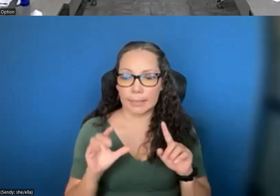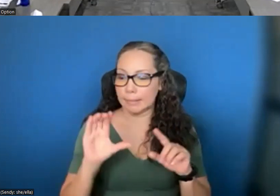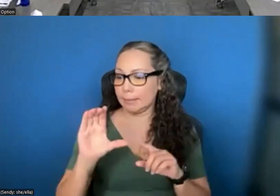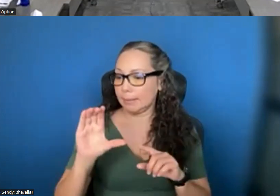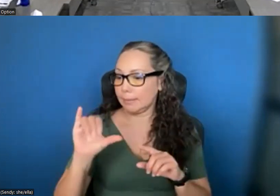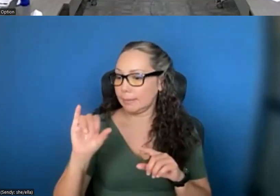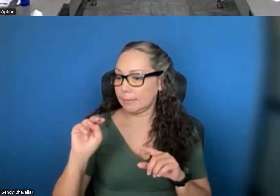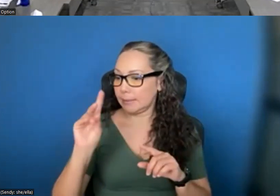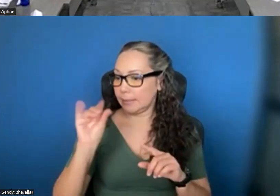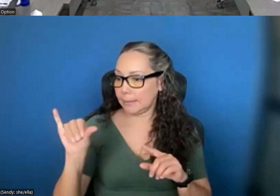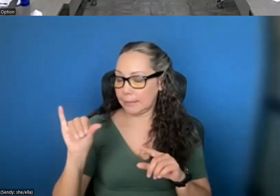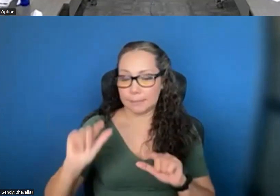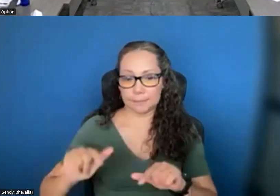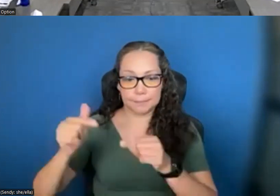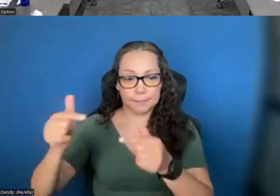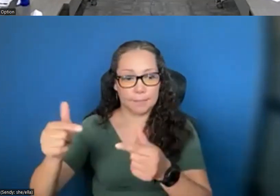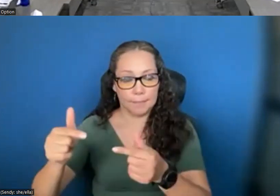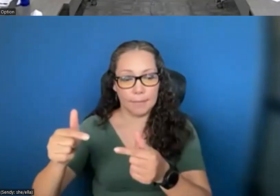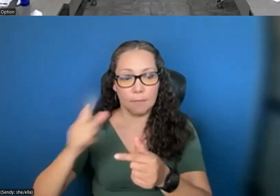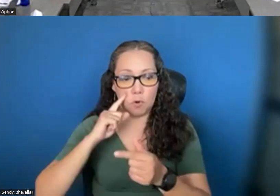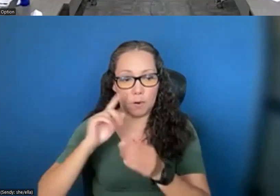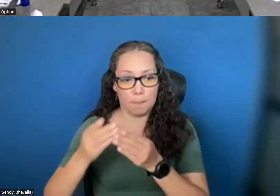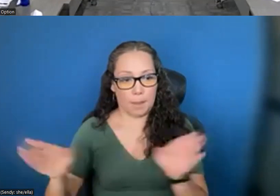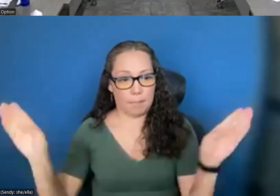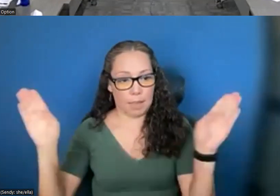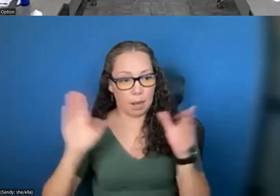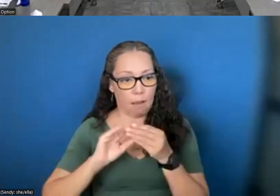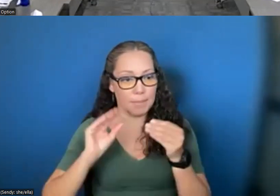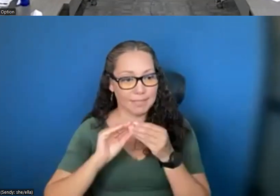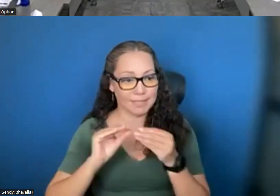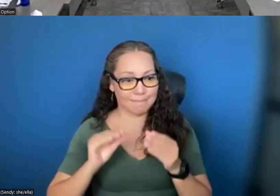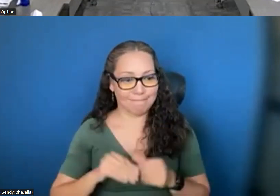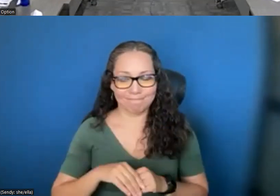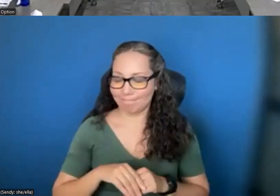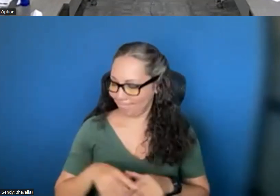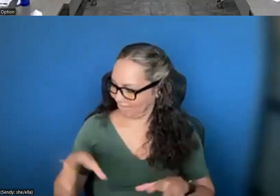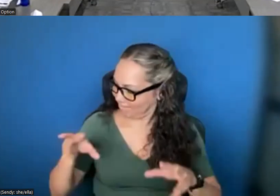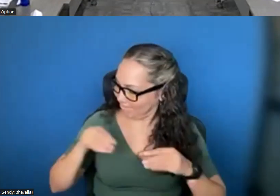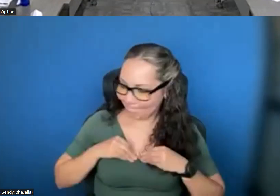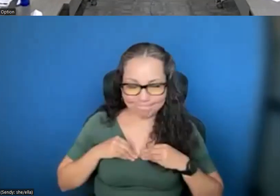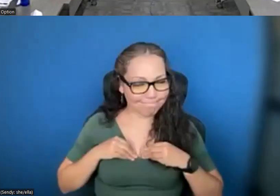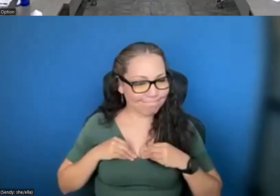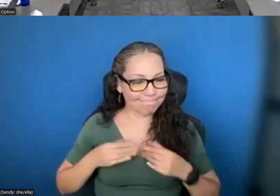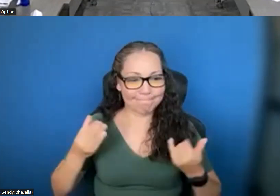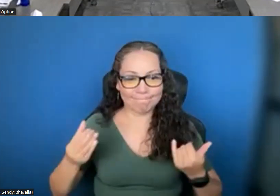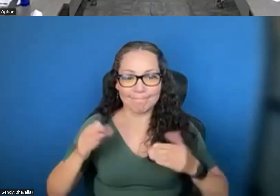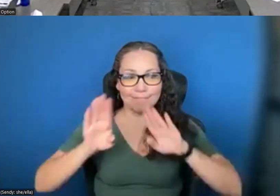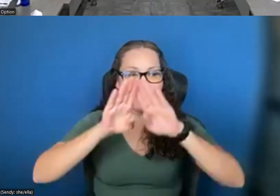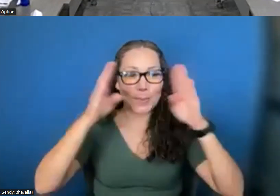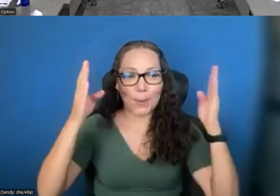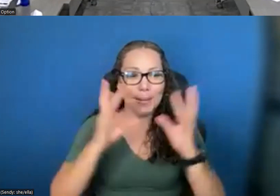public comment I'll take it so um opening it up for public comment now for any those